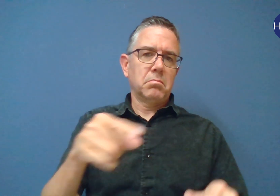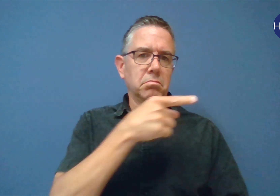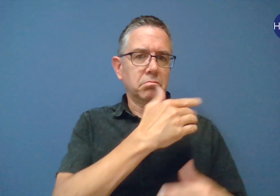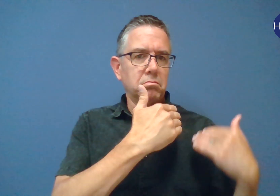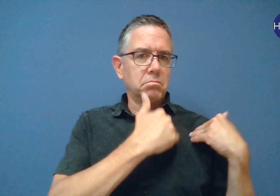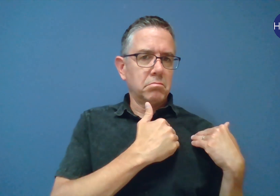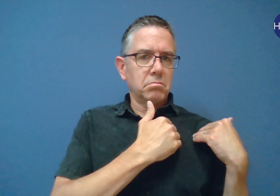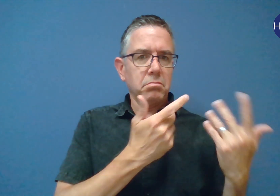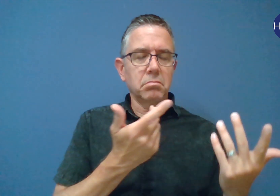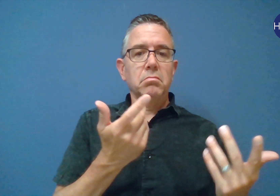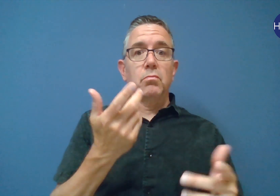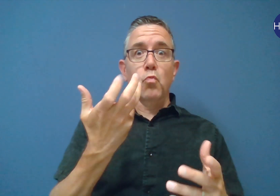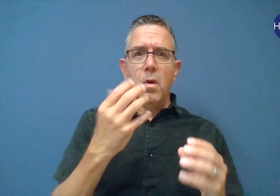It is their responsibility to do this.